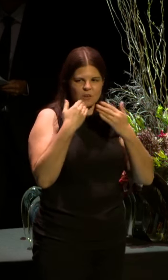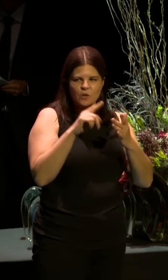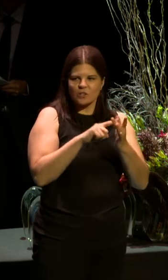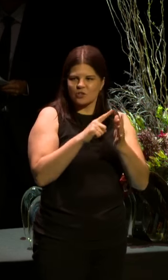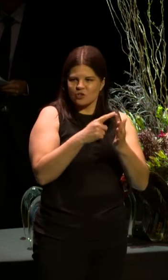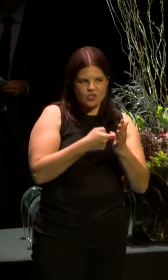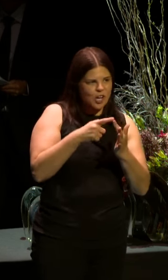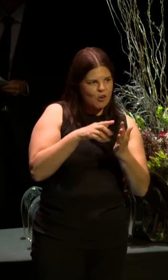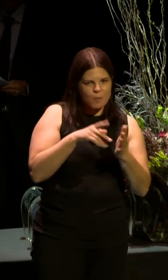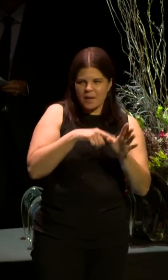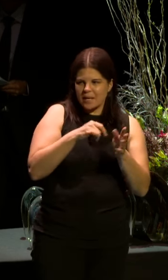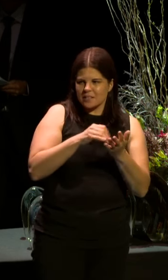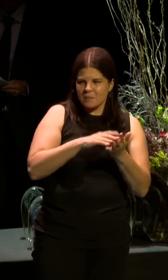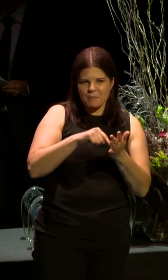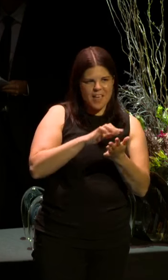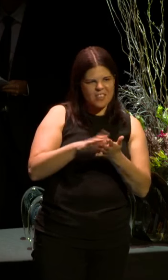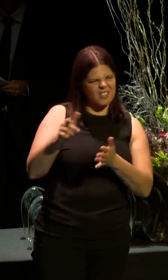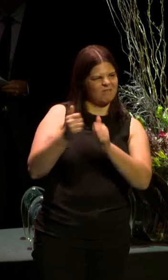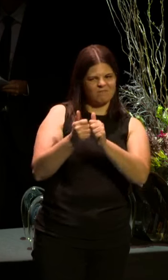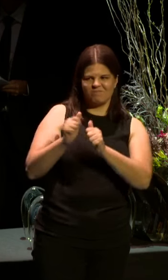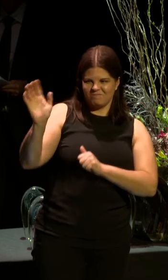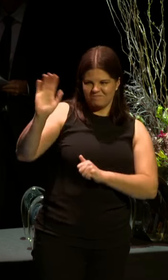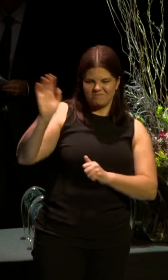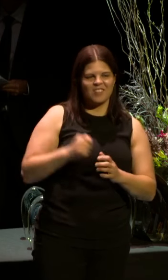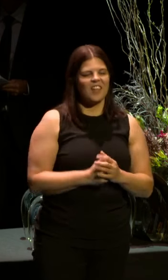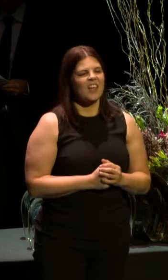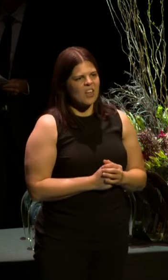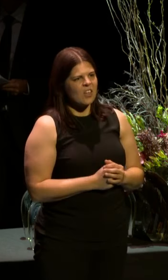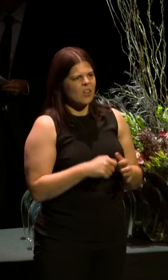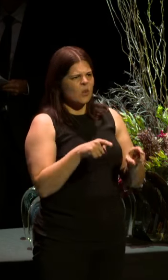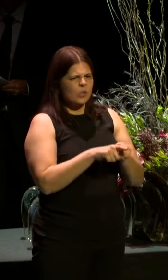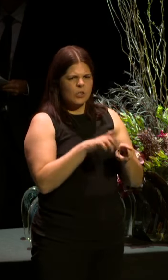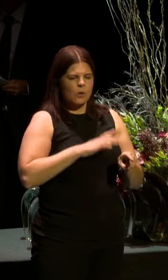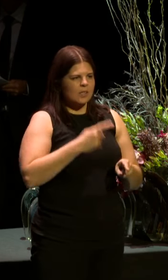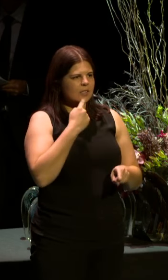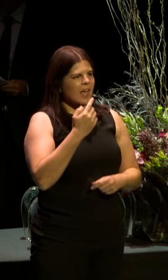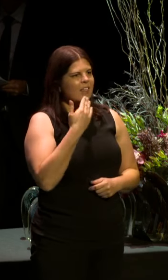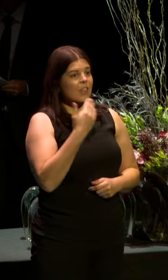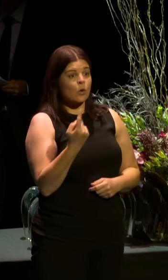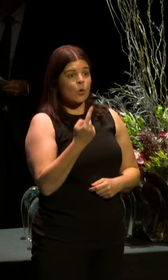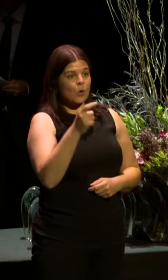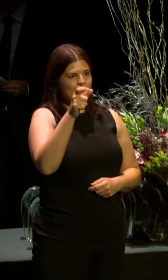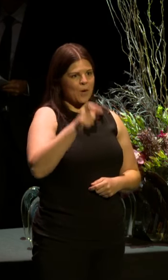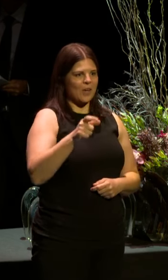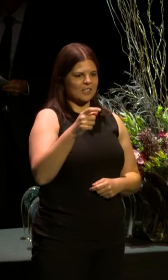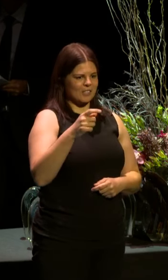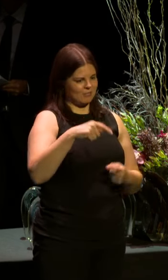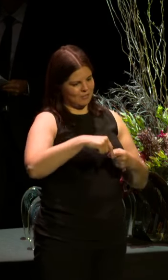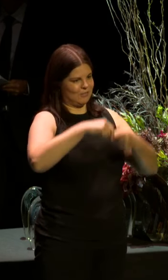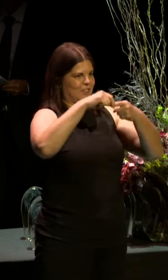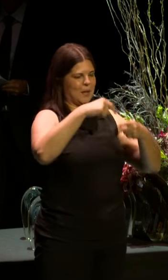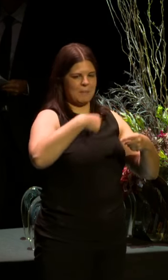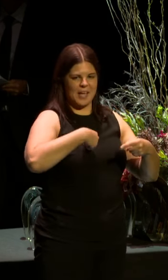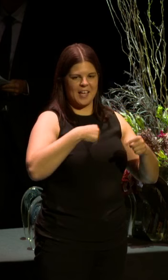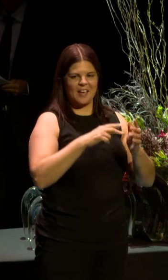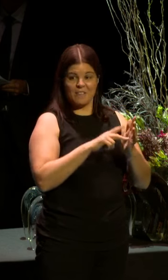who is our buddy. But I'd really like to thank the person who nominated me, and she is here. Veronica Pardo. Thank you, Veronica.